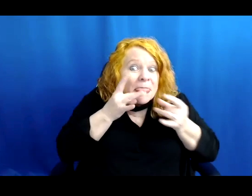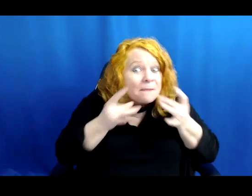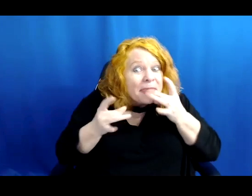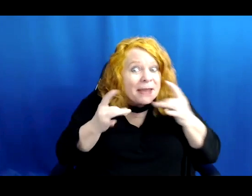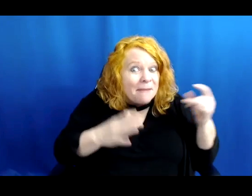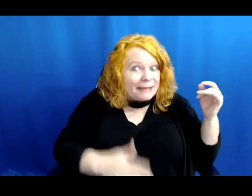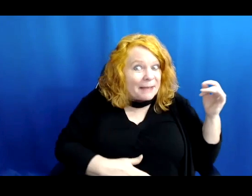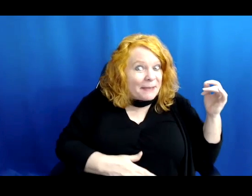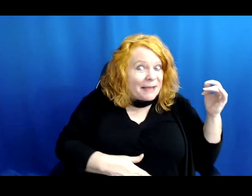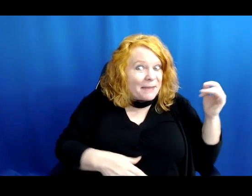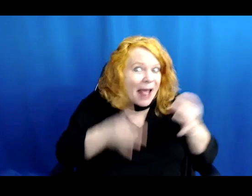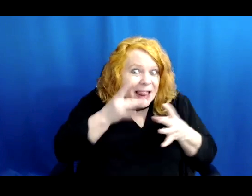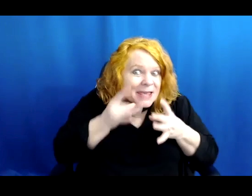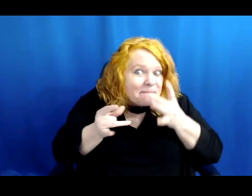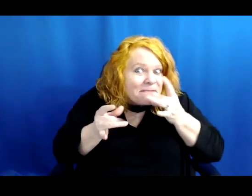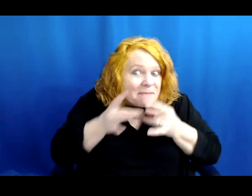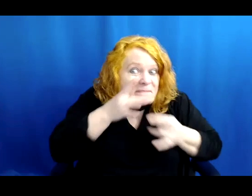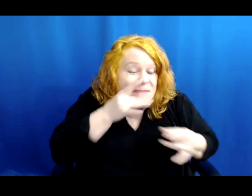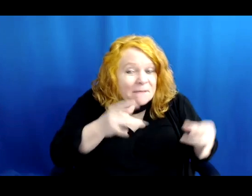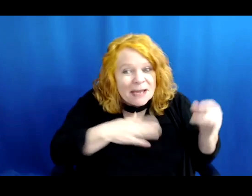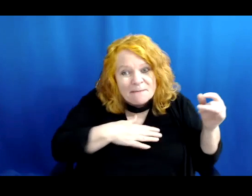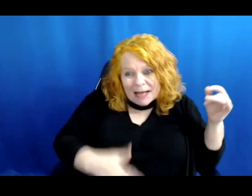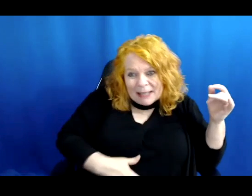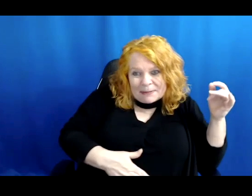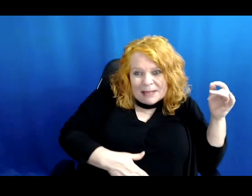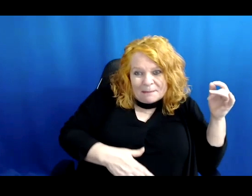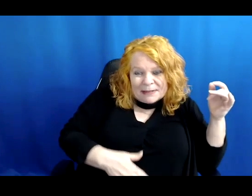Yummy, yummy, yummy in my tum, tum, tummy. Beautiful pie.